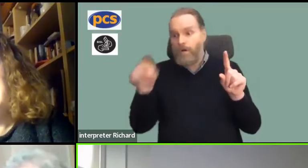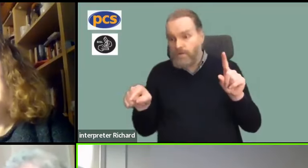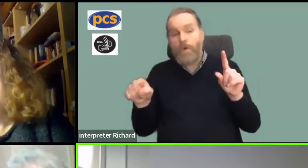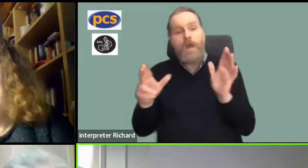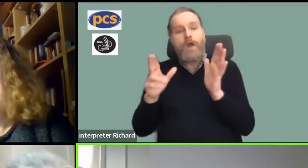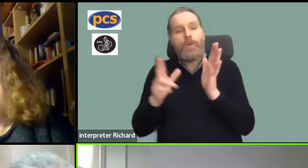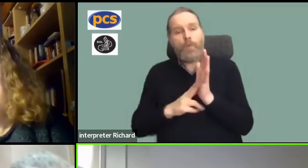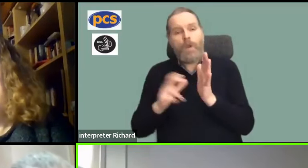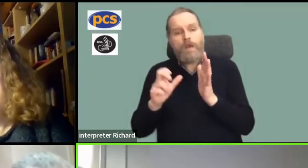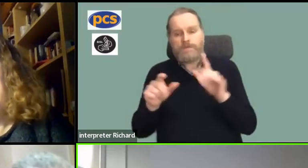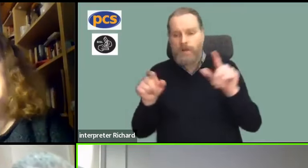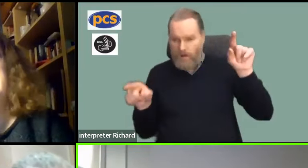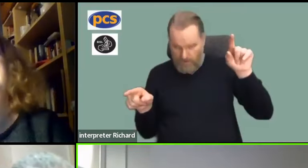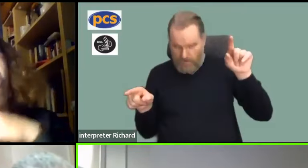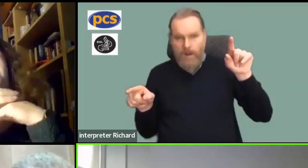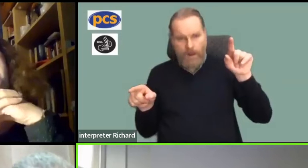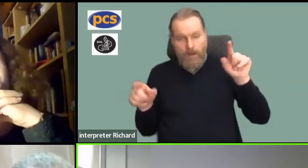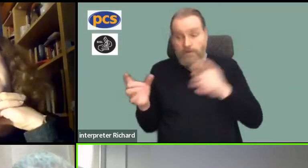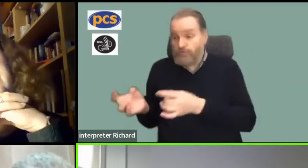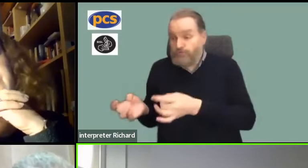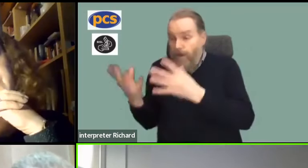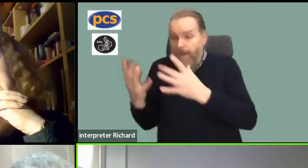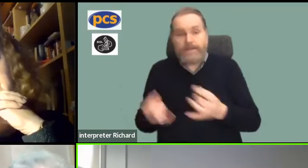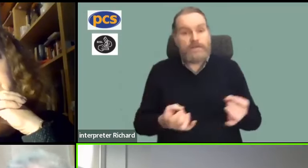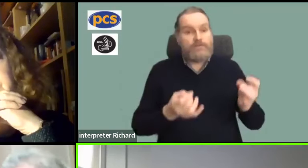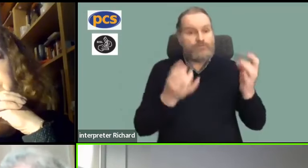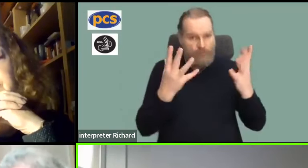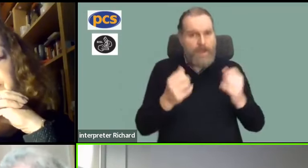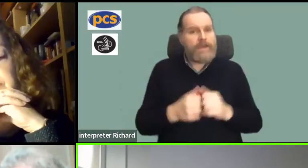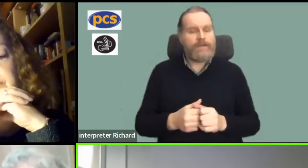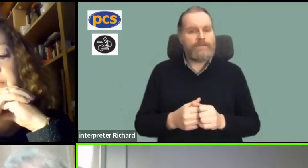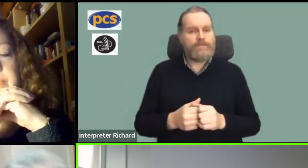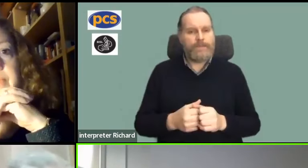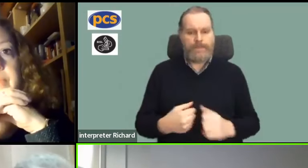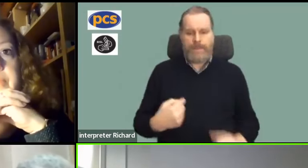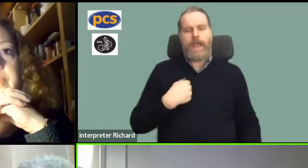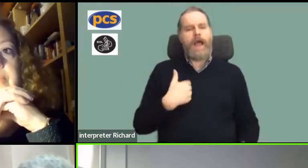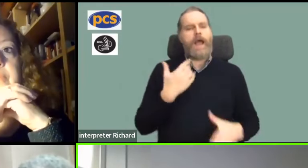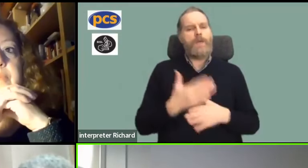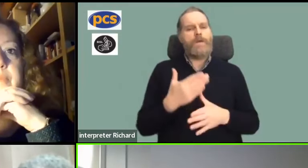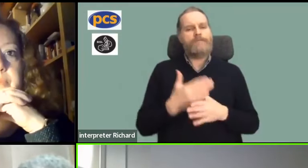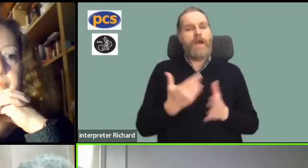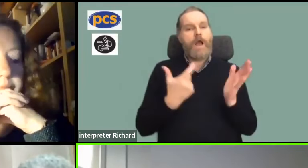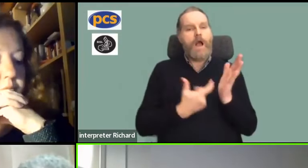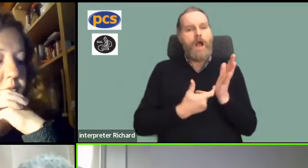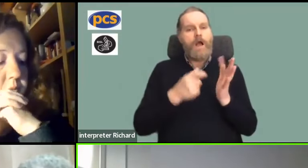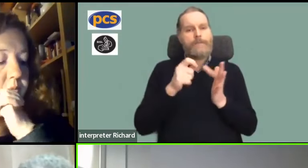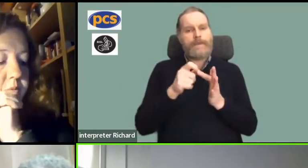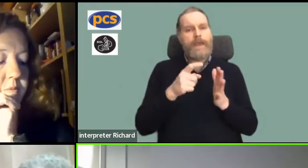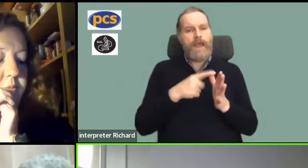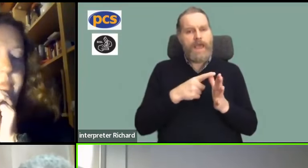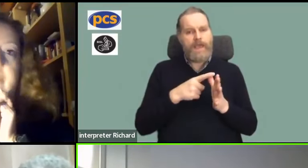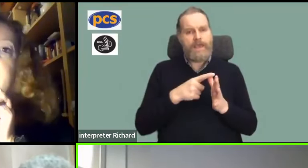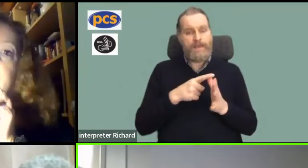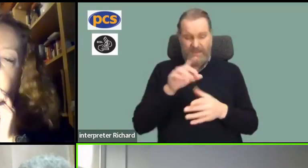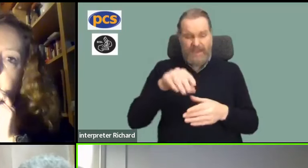the way, so any messages of of support of support people can get through social media or anything we can get to them. anything we can get to them, and the rural payments agency is